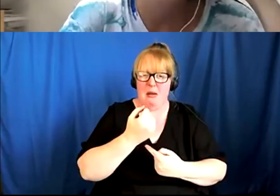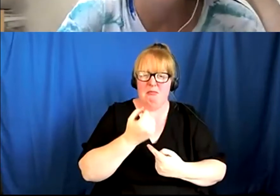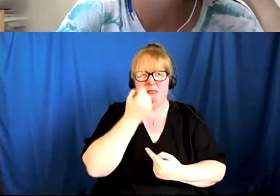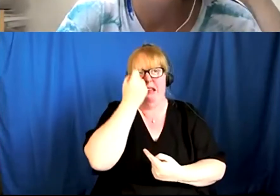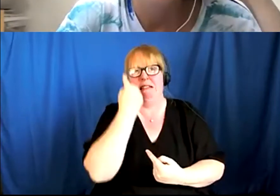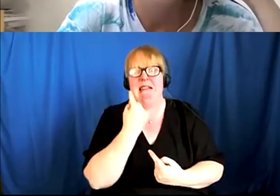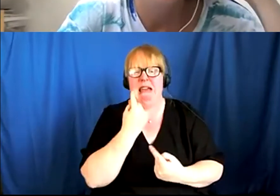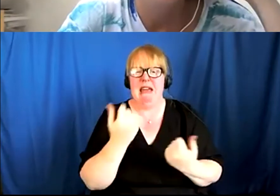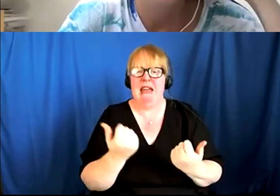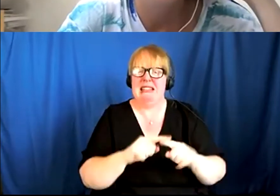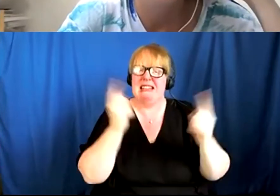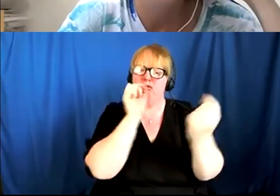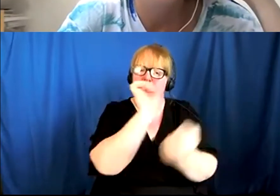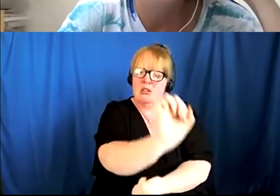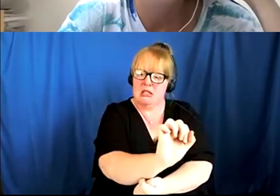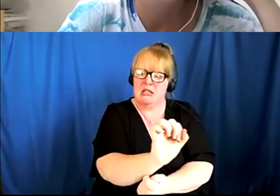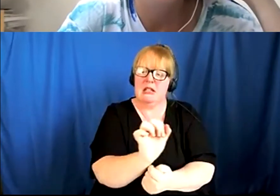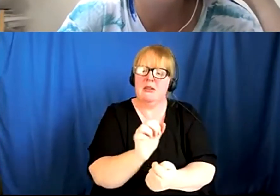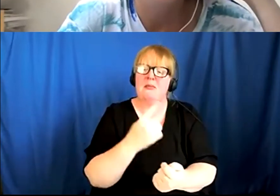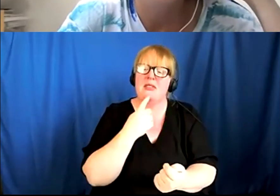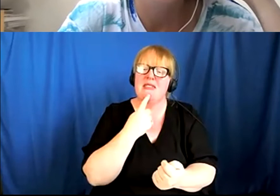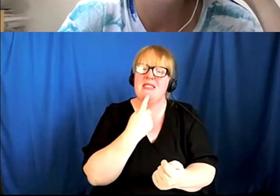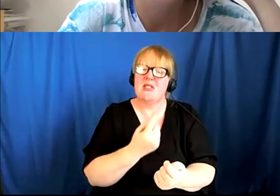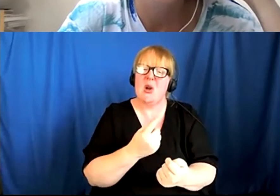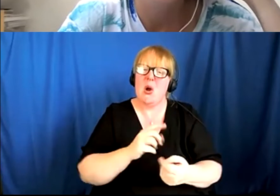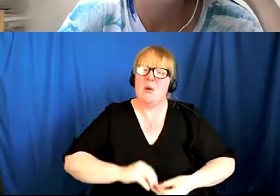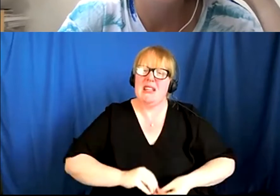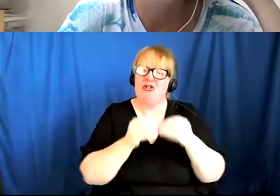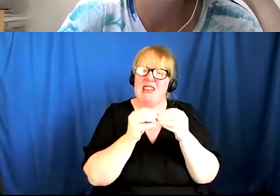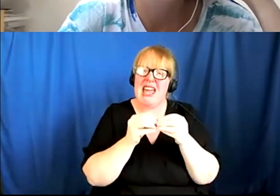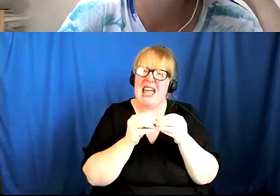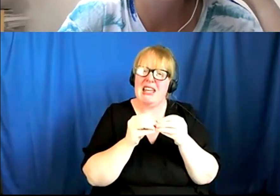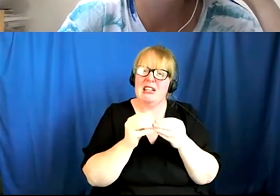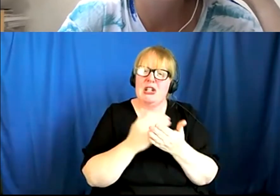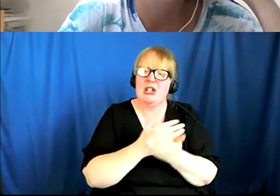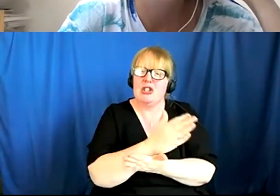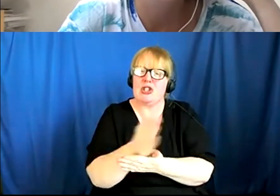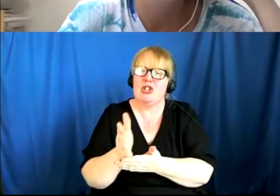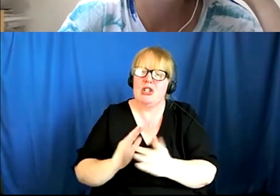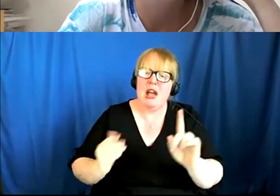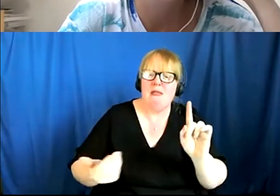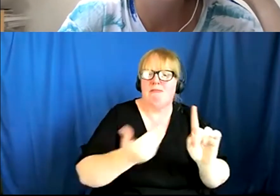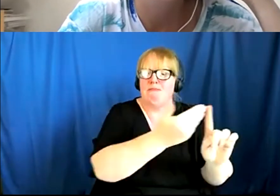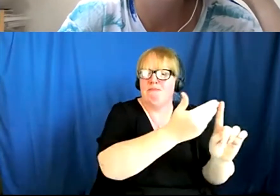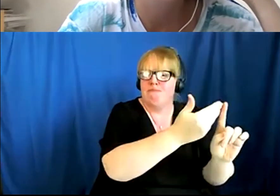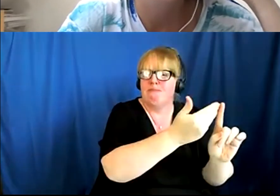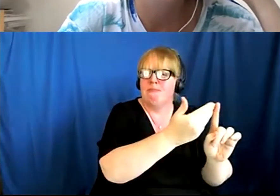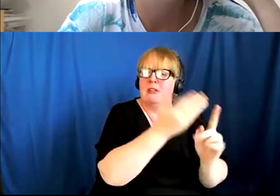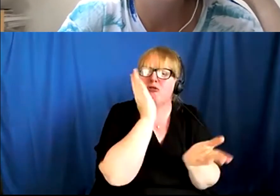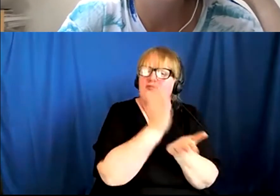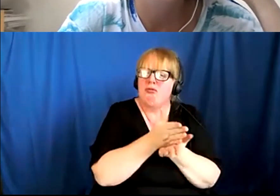or establish a mutual and lasting trust and shared goals, and how you in the product itself,